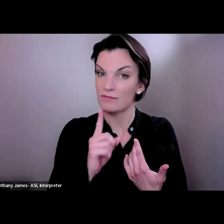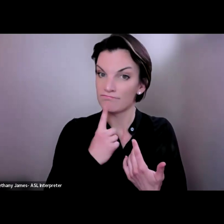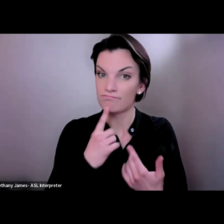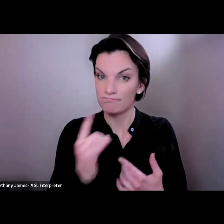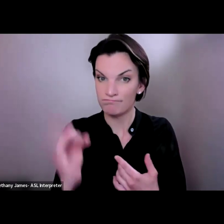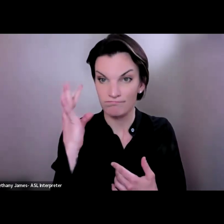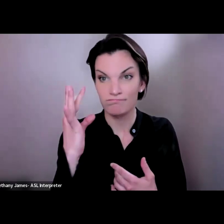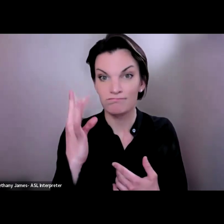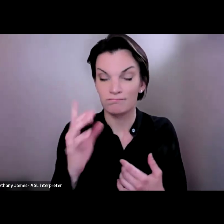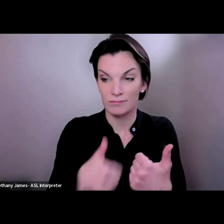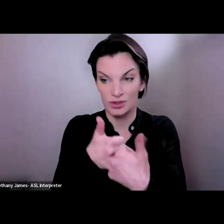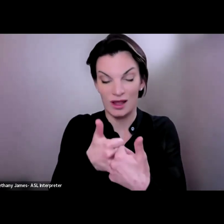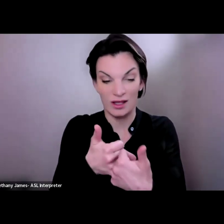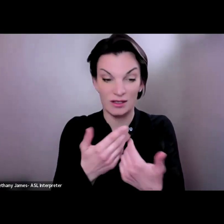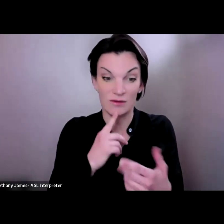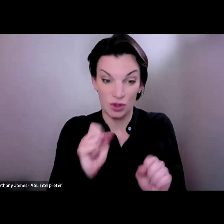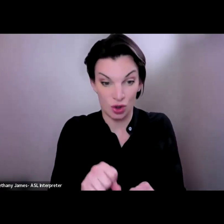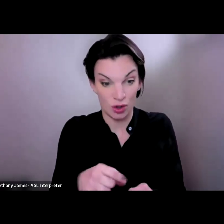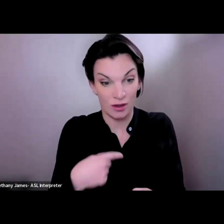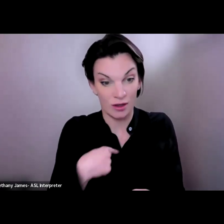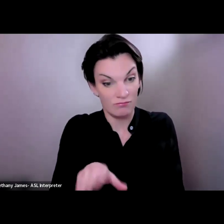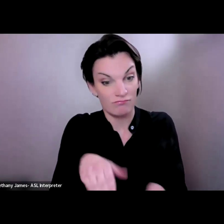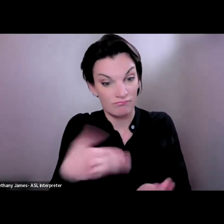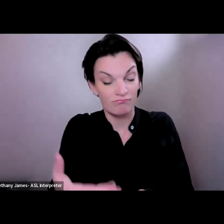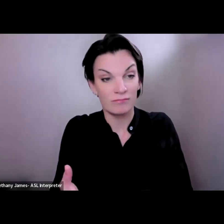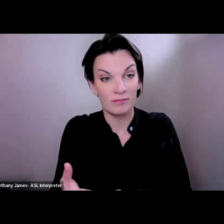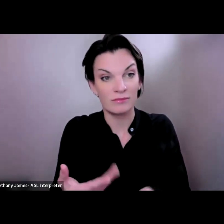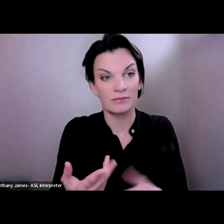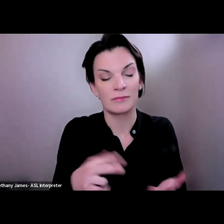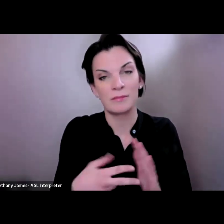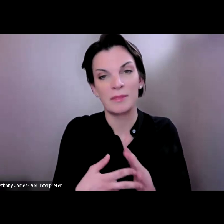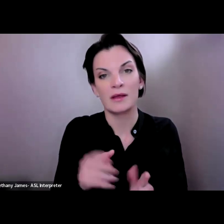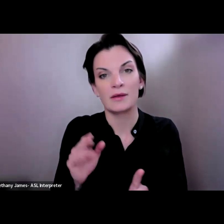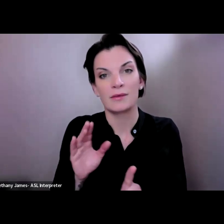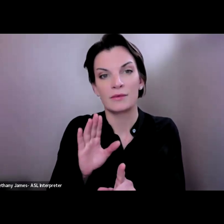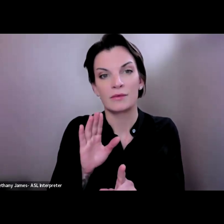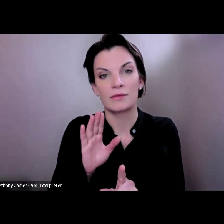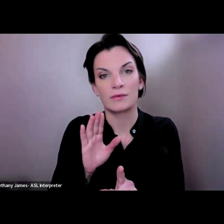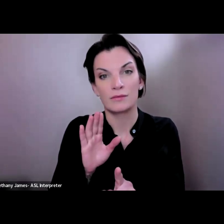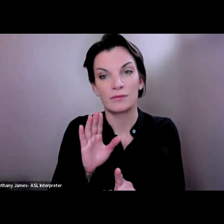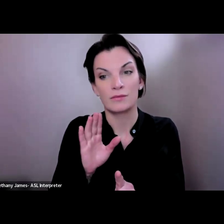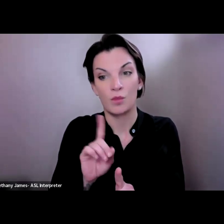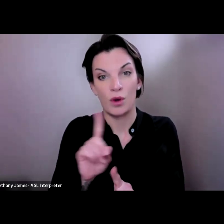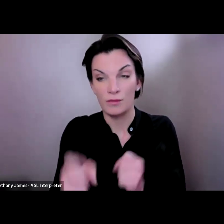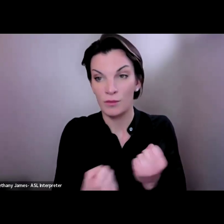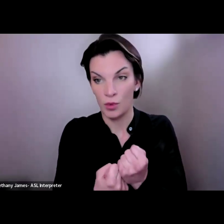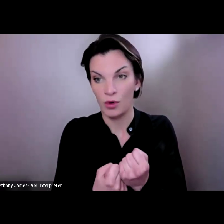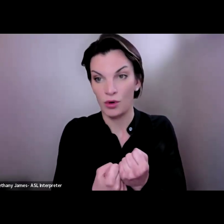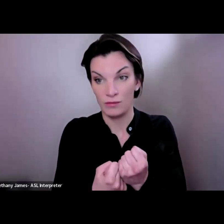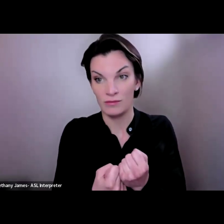is built right now is where you get the most resources is when you are in the most crisis. When